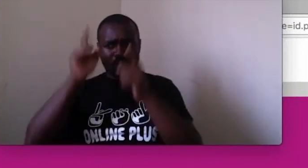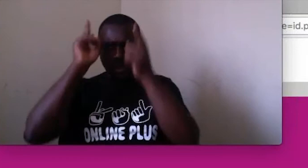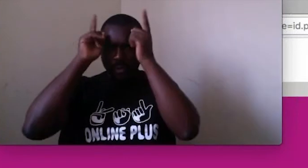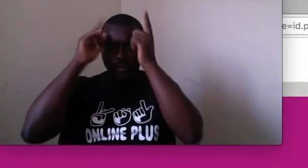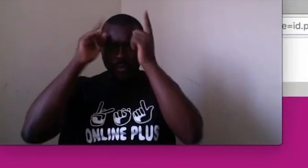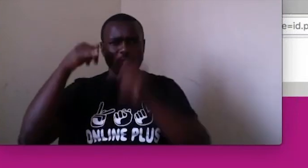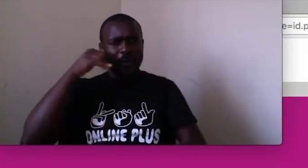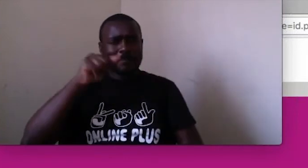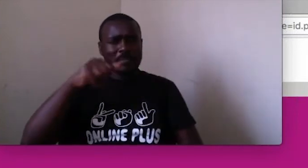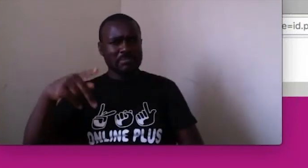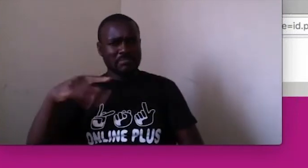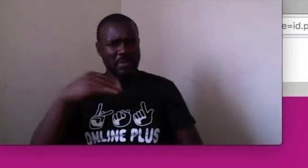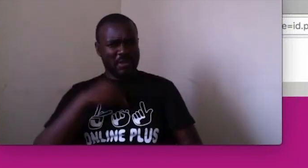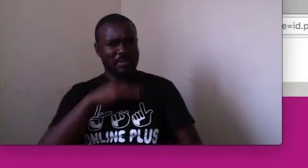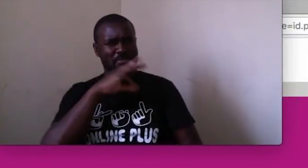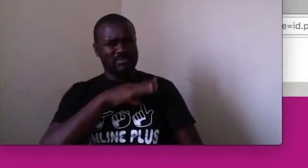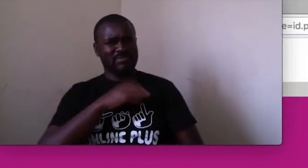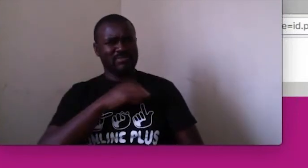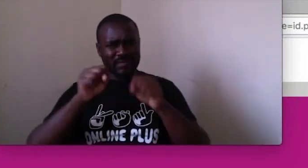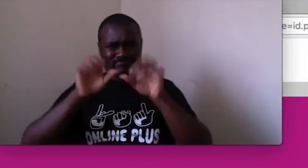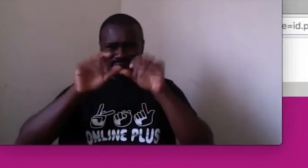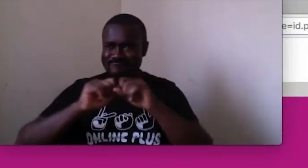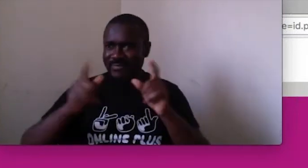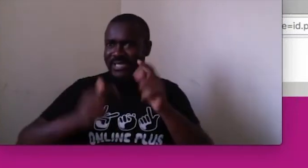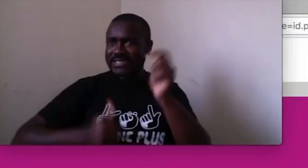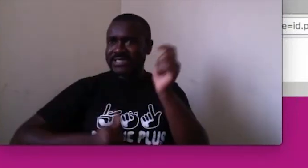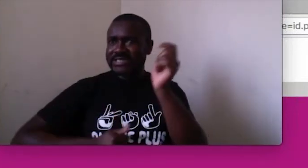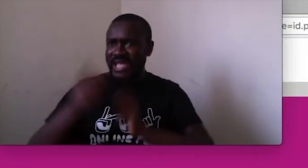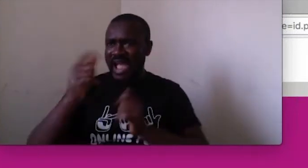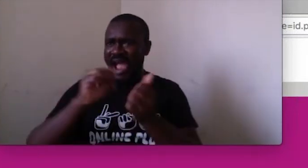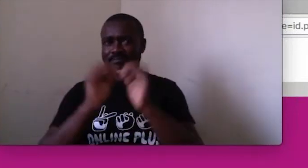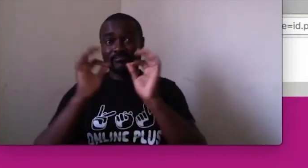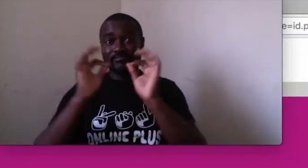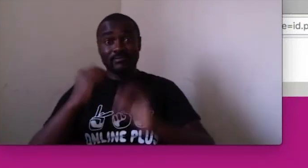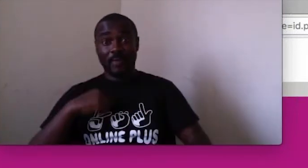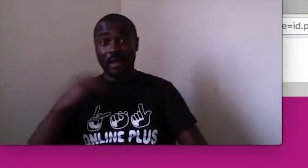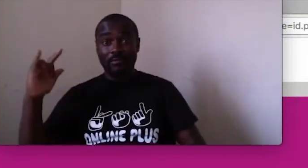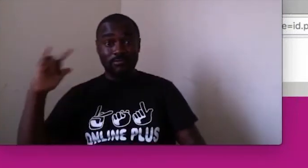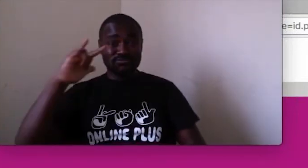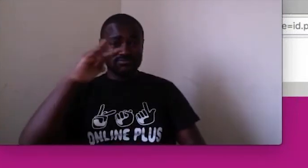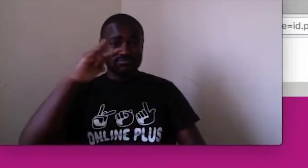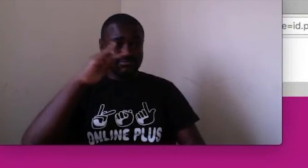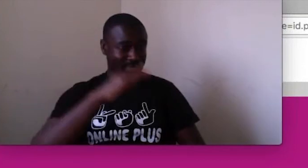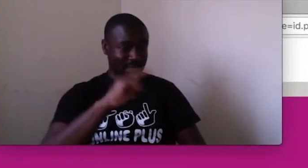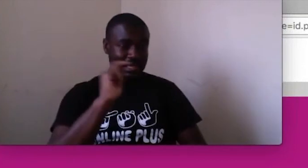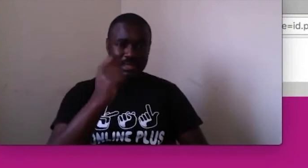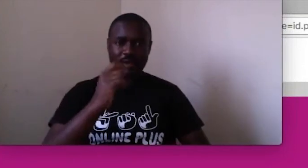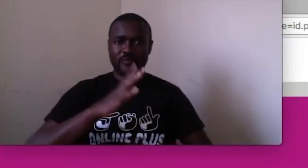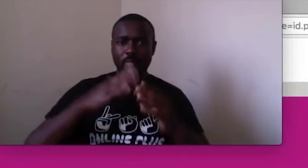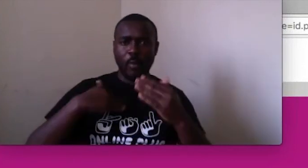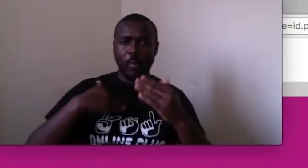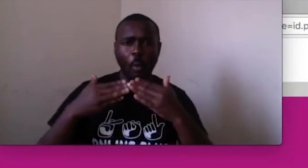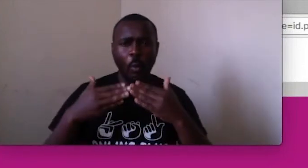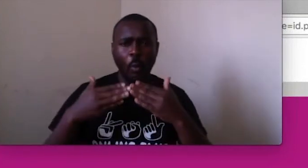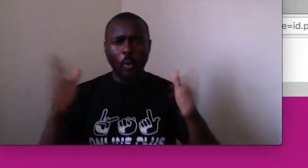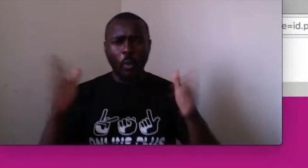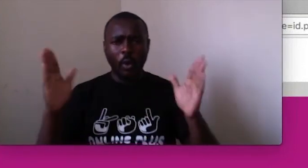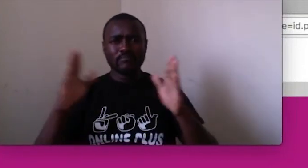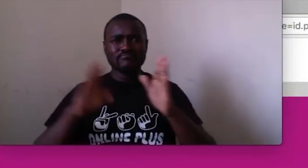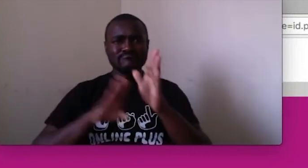I had seen how people will really benefit financially from the busines revenue model but when I got back to Kenya